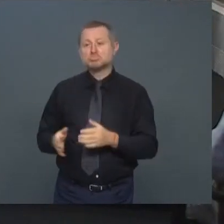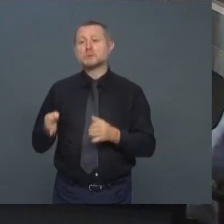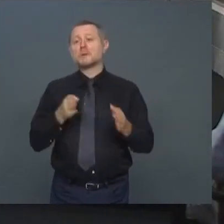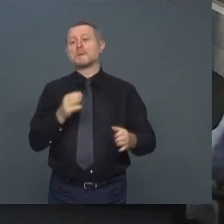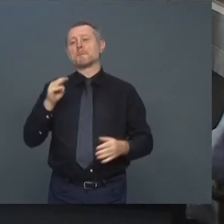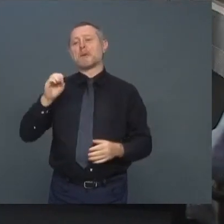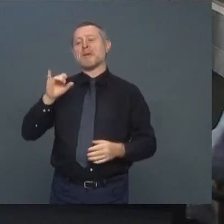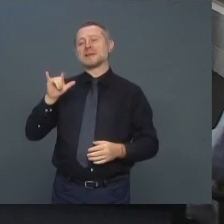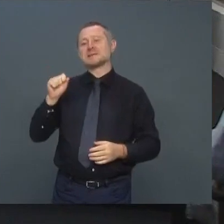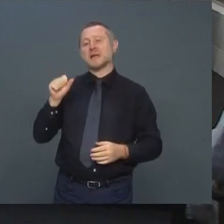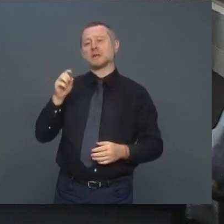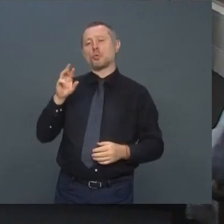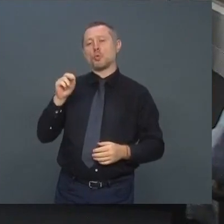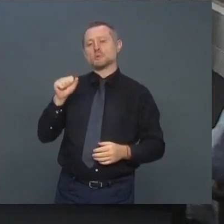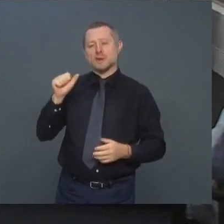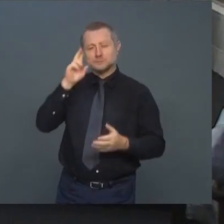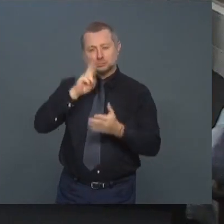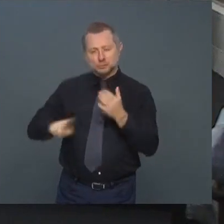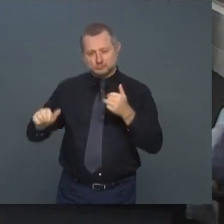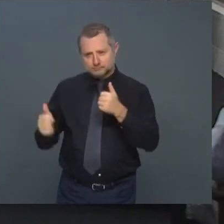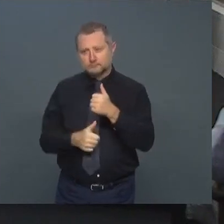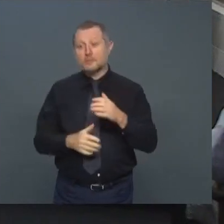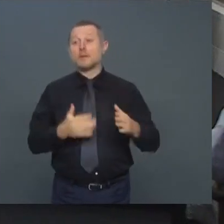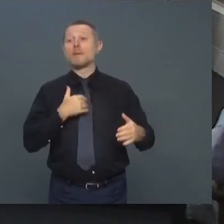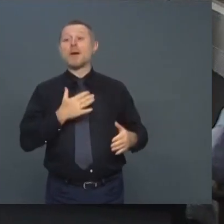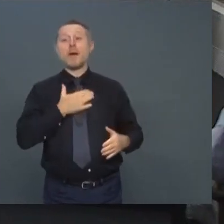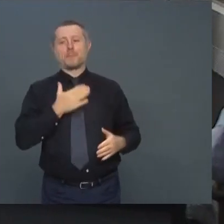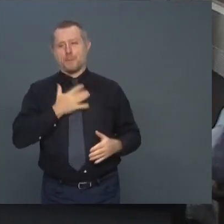OF NO